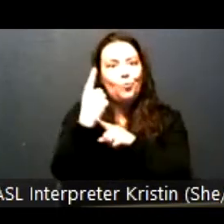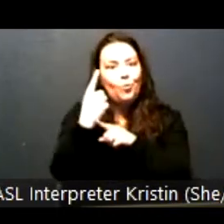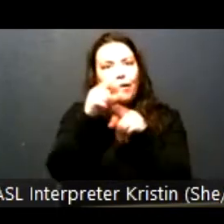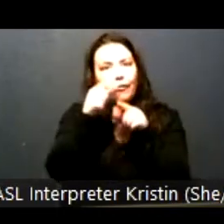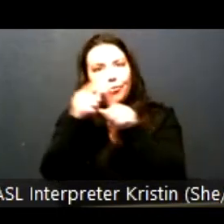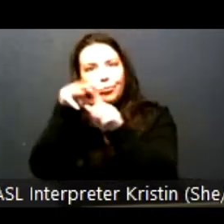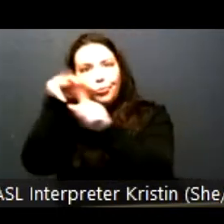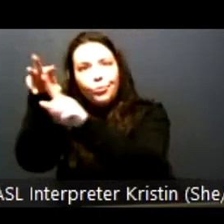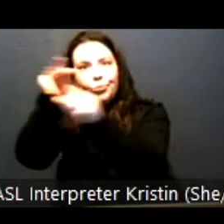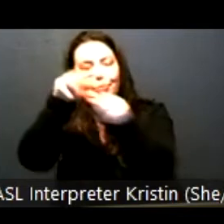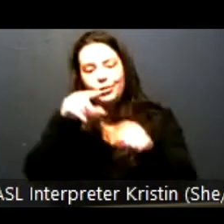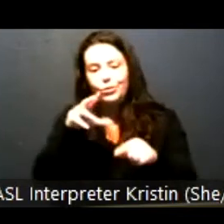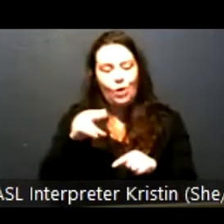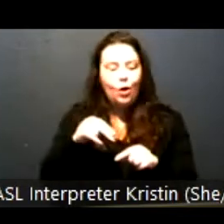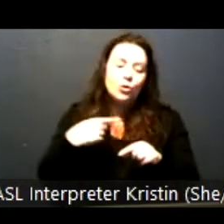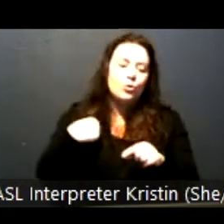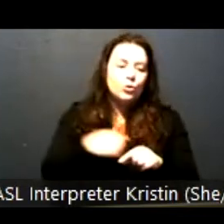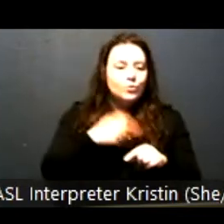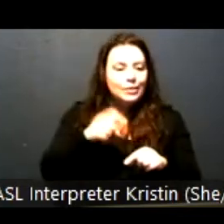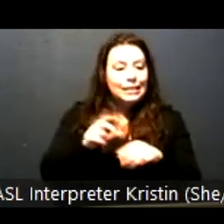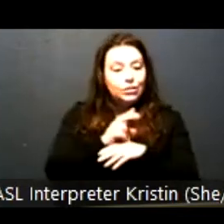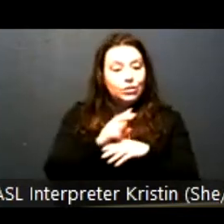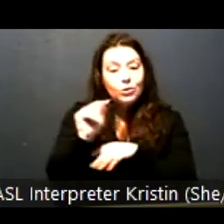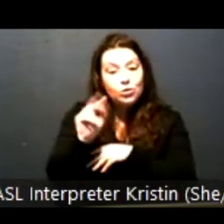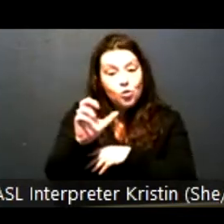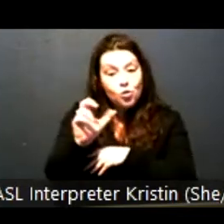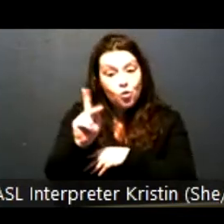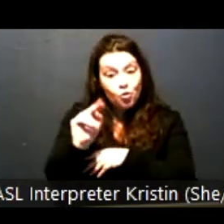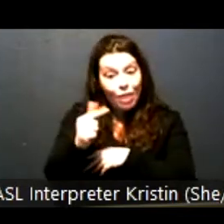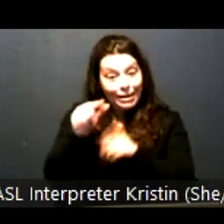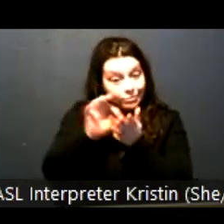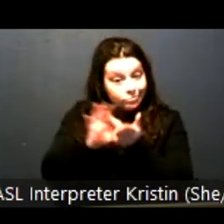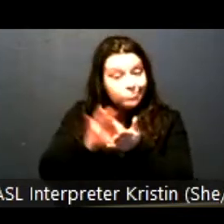tracking devices to better understand them and the places that they go that may need our help.